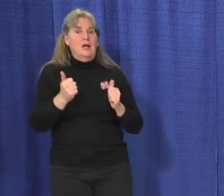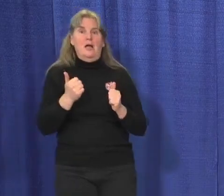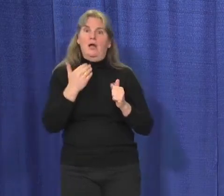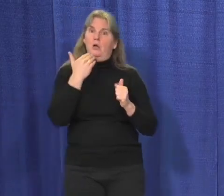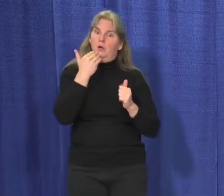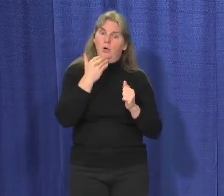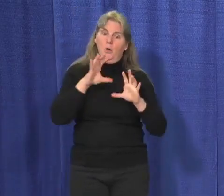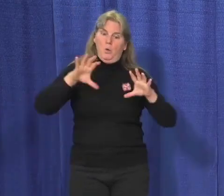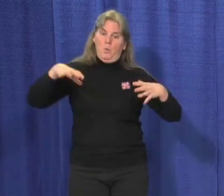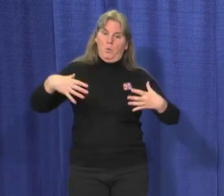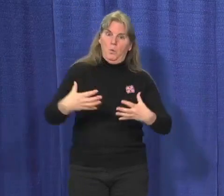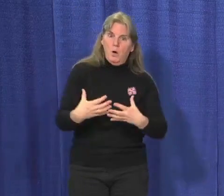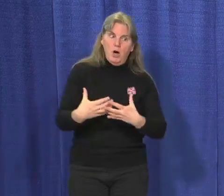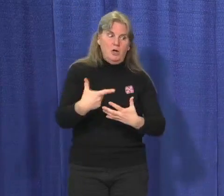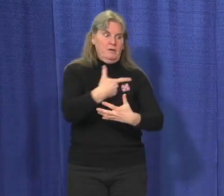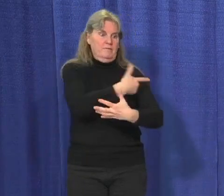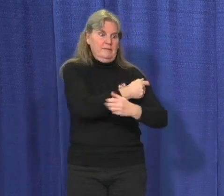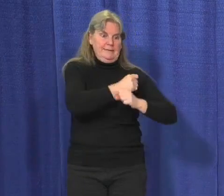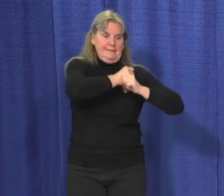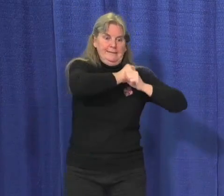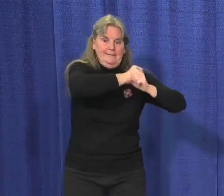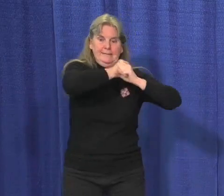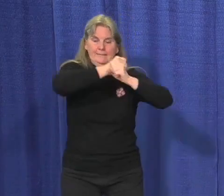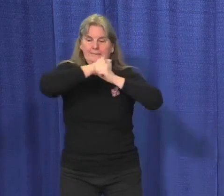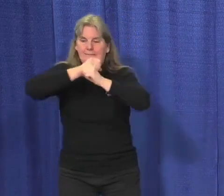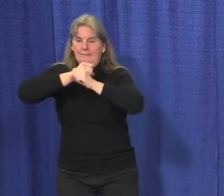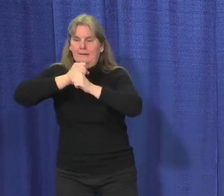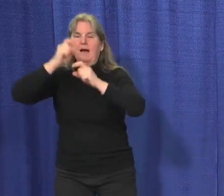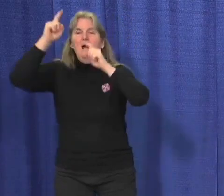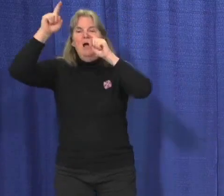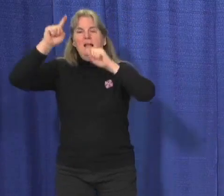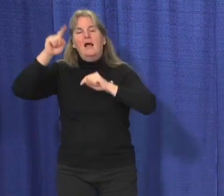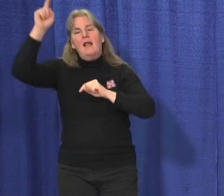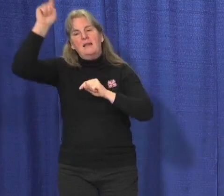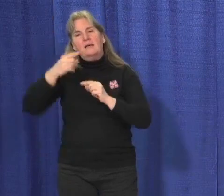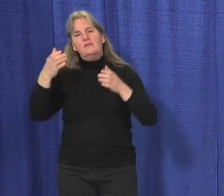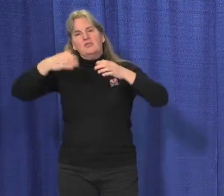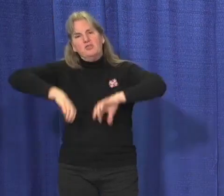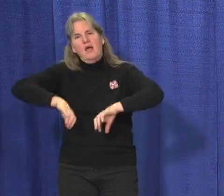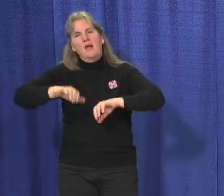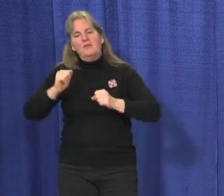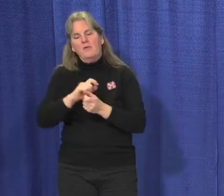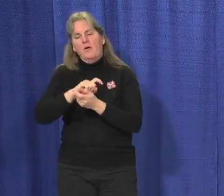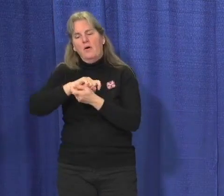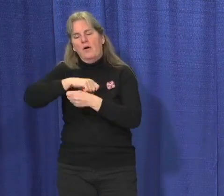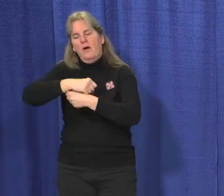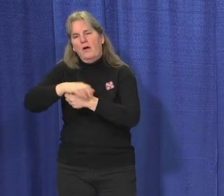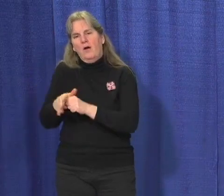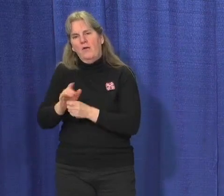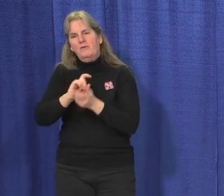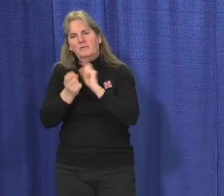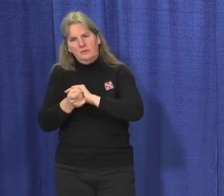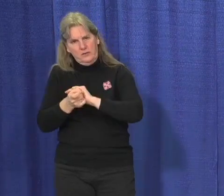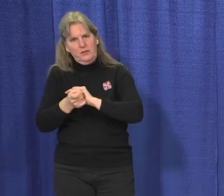protected globally the less opportunity there will be for new variants to emerge particularly those more